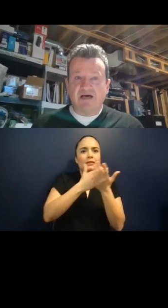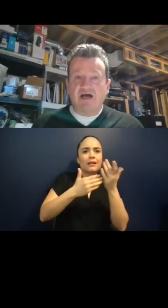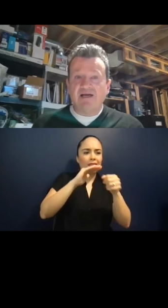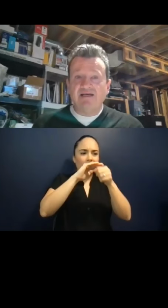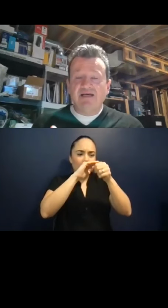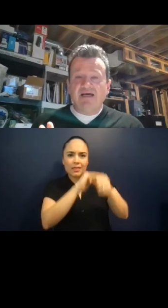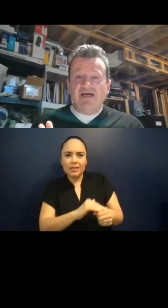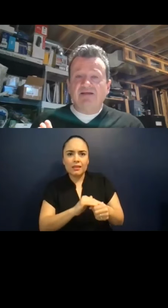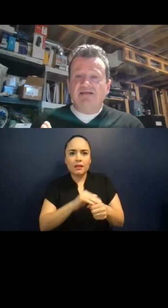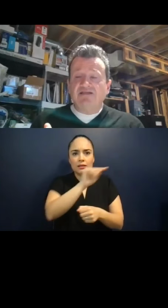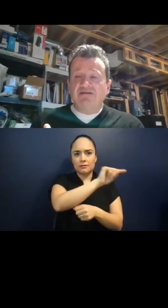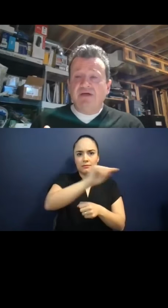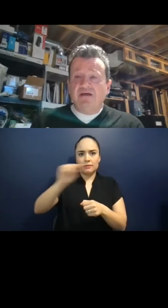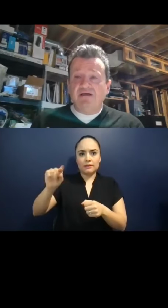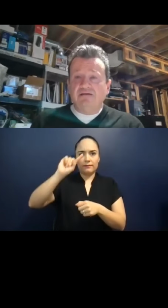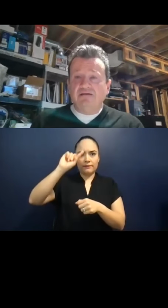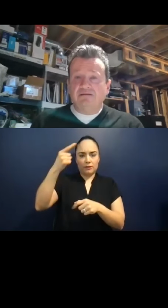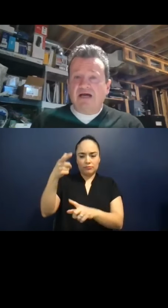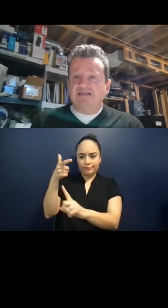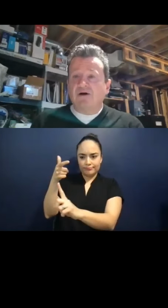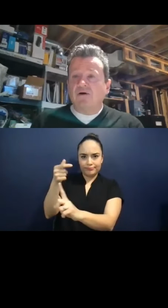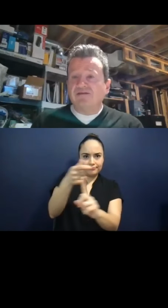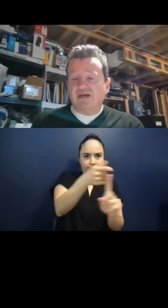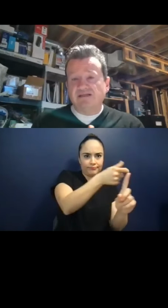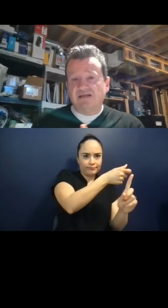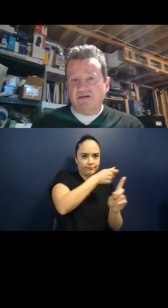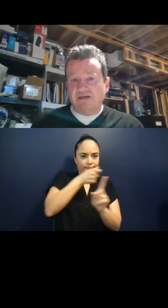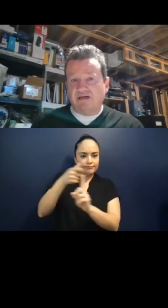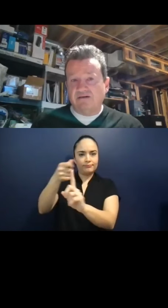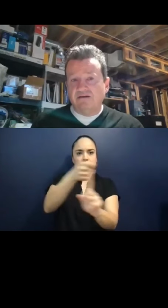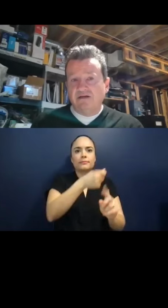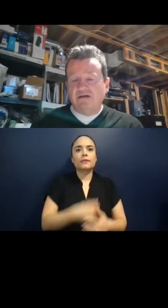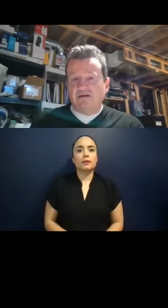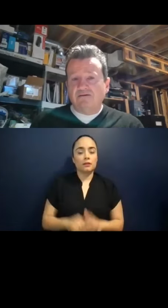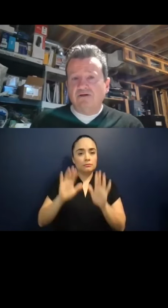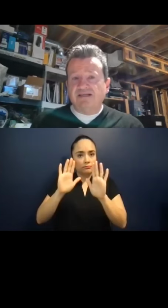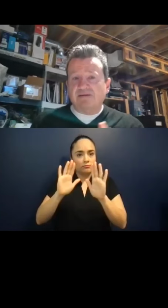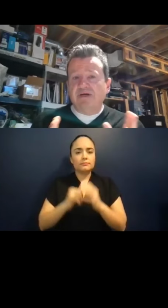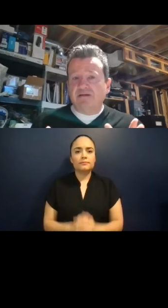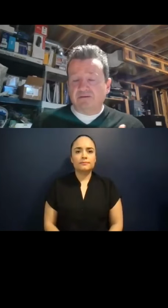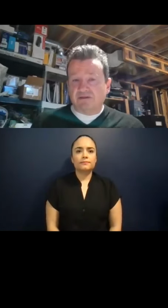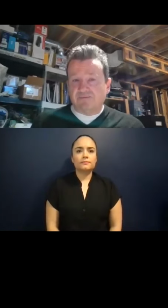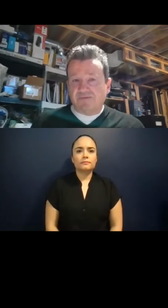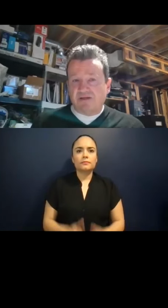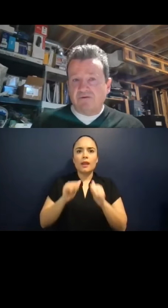homes were hit hard. Those with pre-existing medical conditions, socioeconomic factors like low socioeconomic